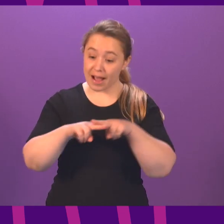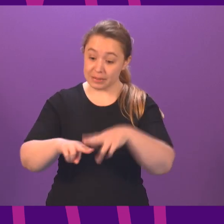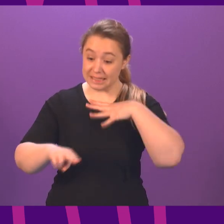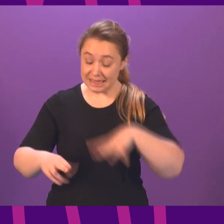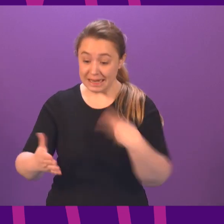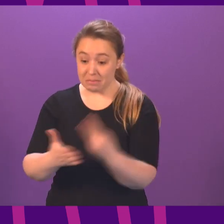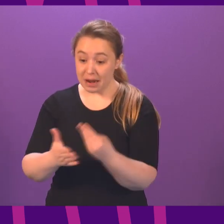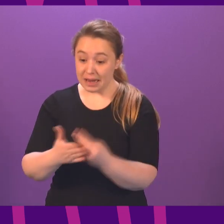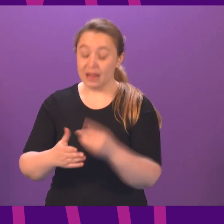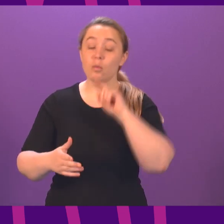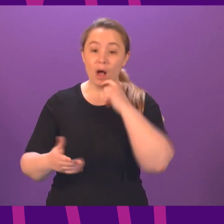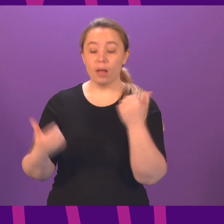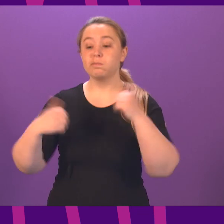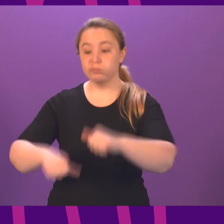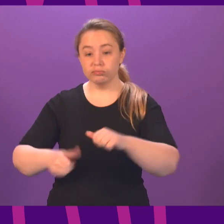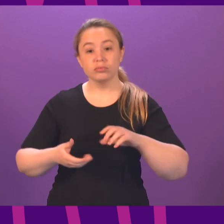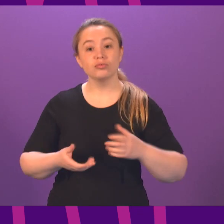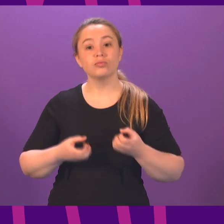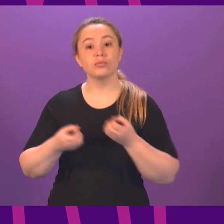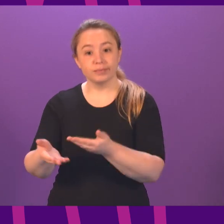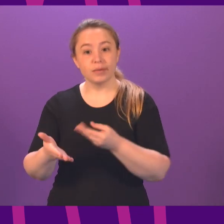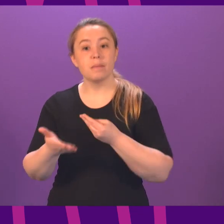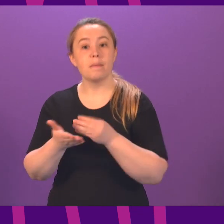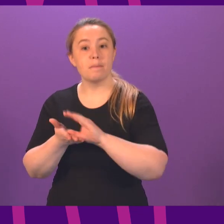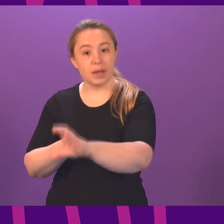payment—families who live in poverty—can get access to it?